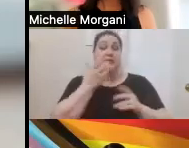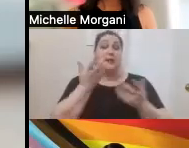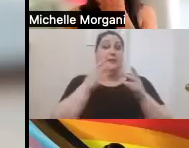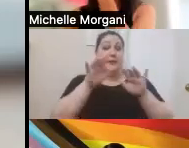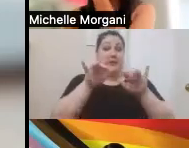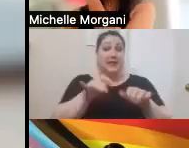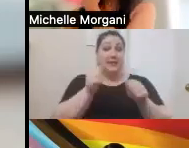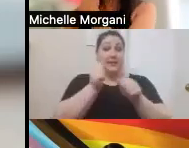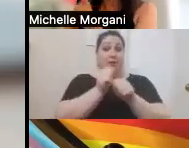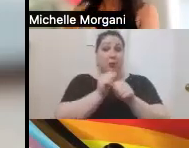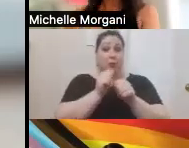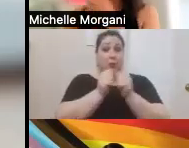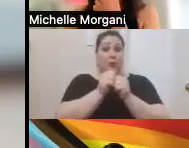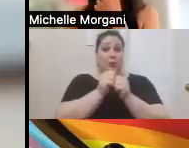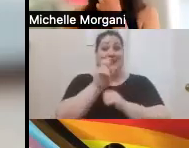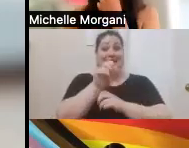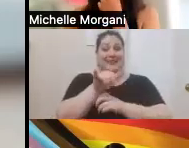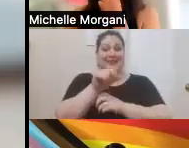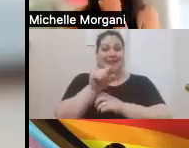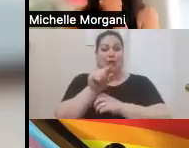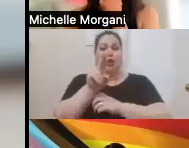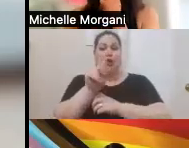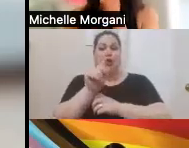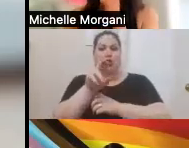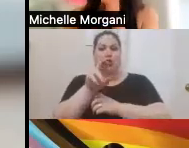And there was another thing I was thinking of.